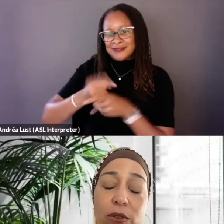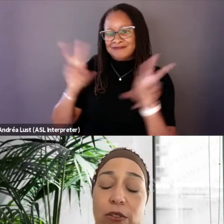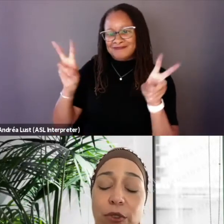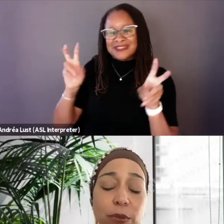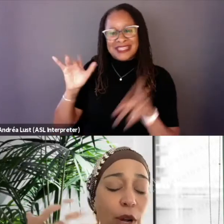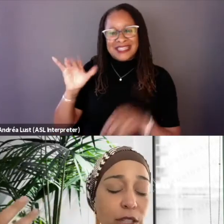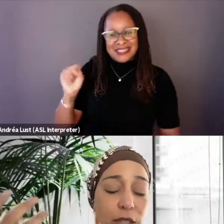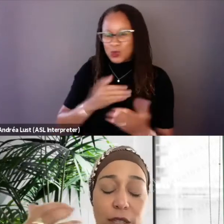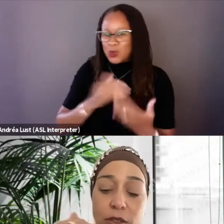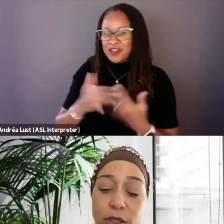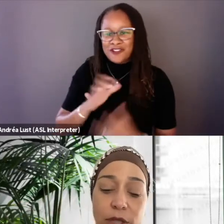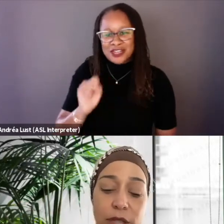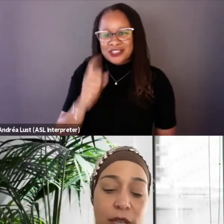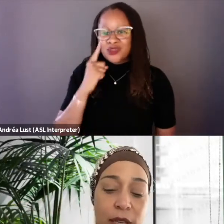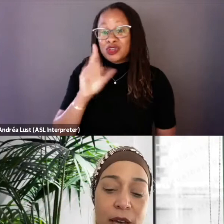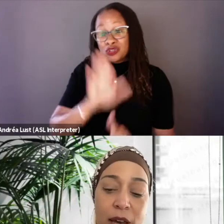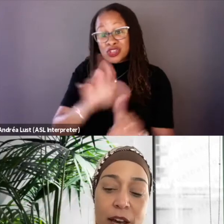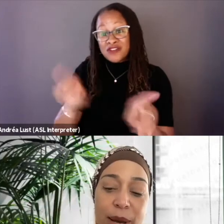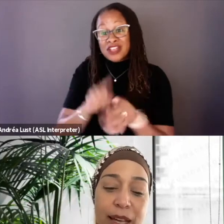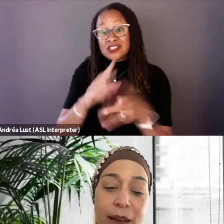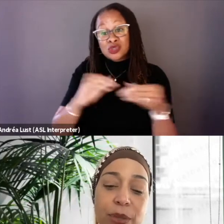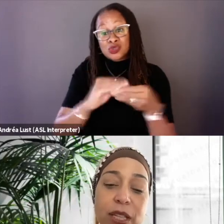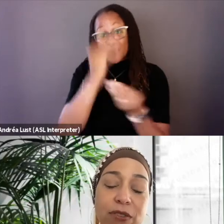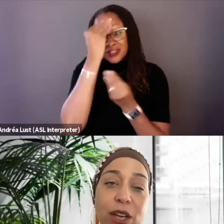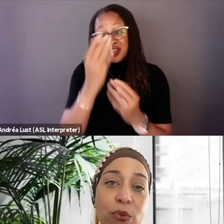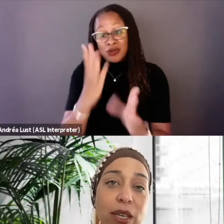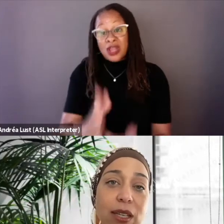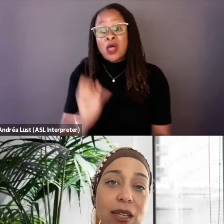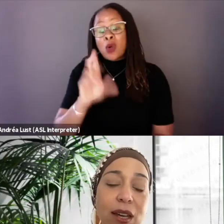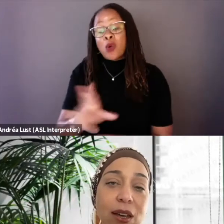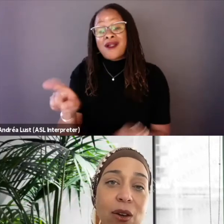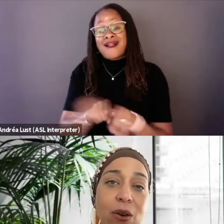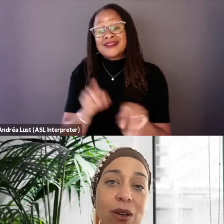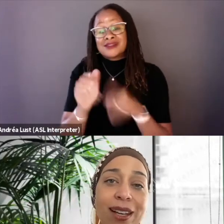or for the project that you're doing. I believe that we,